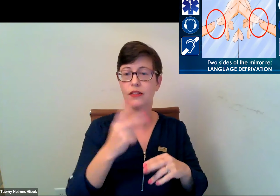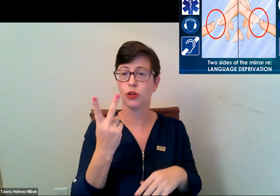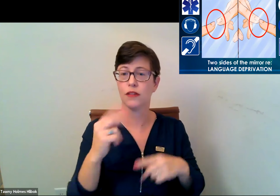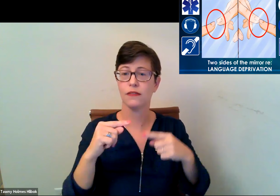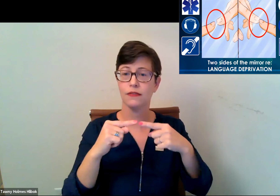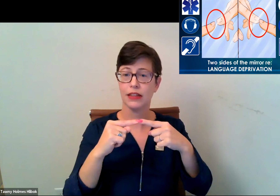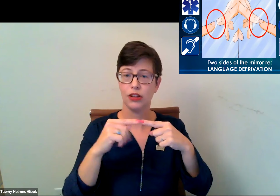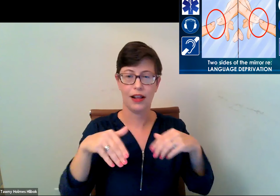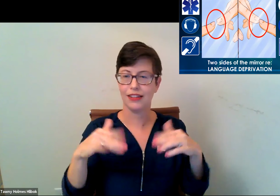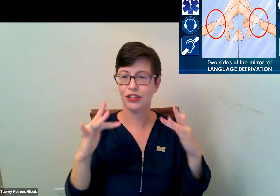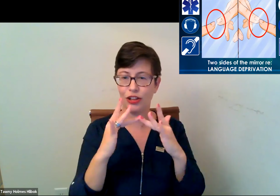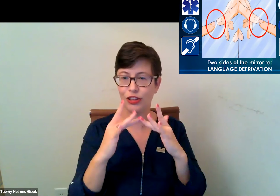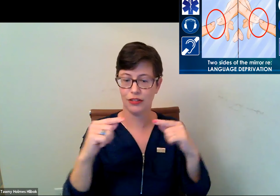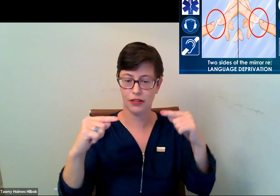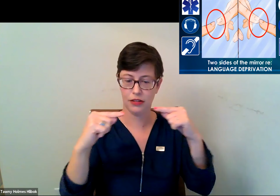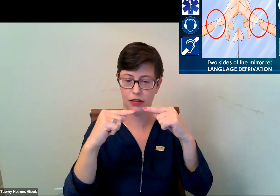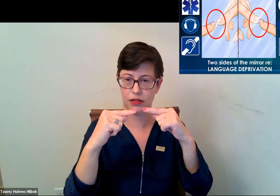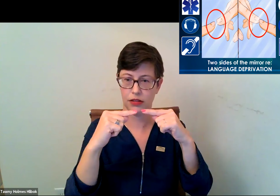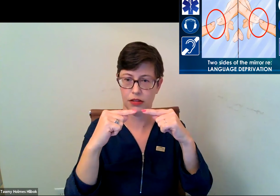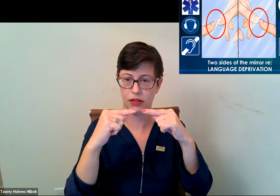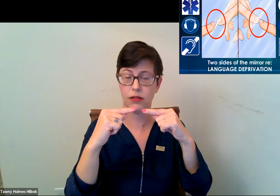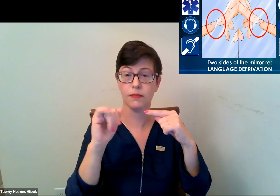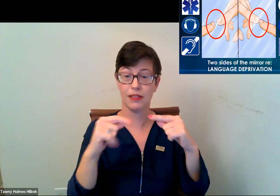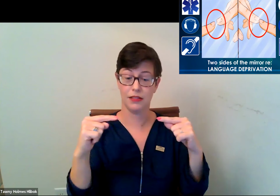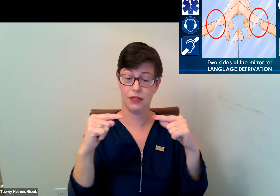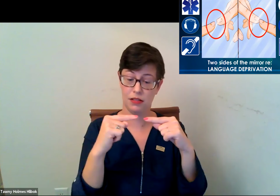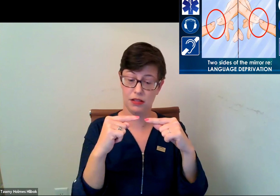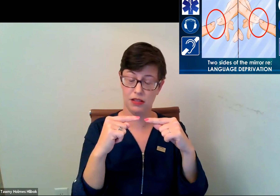you'll see a circle or two fingers are trying to meet that are not able to touch.